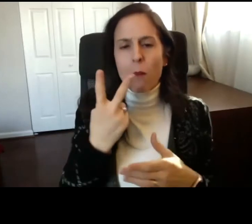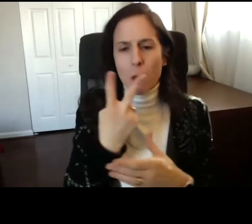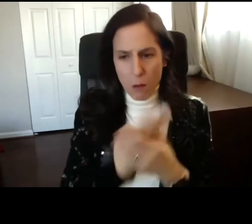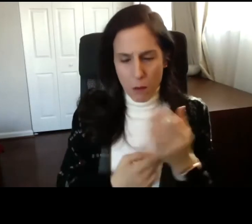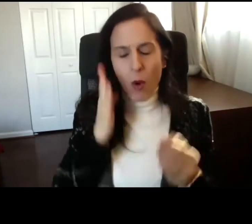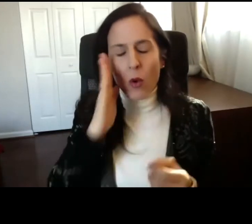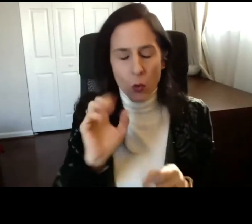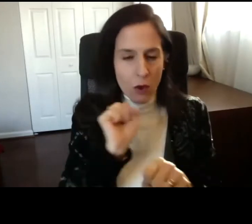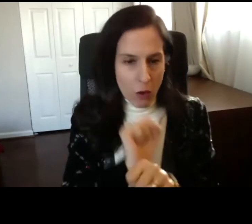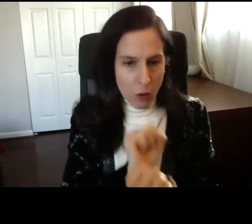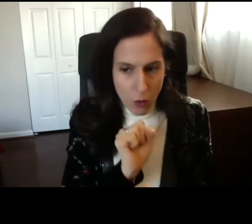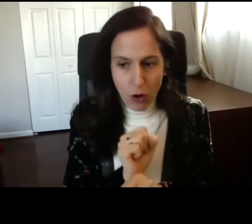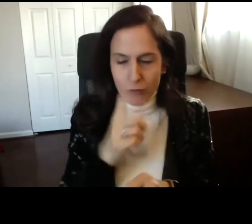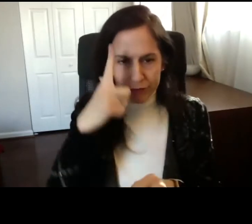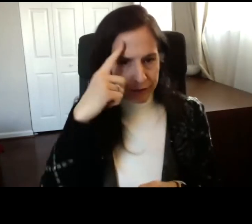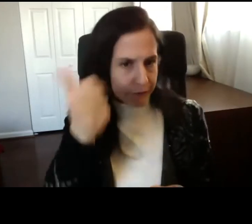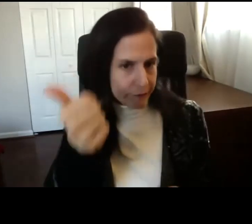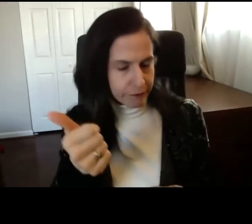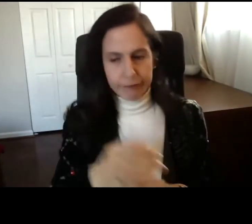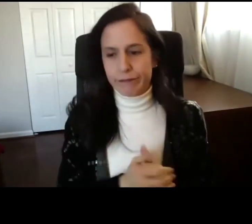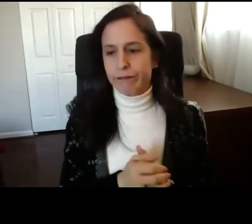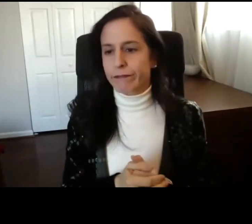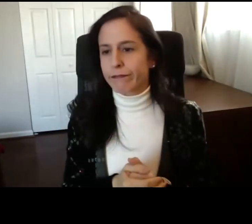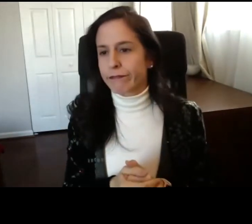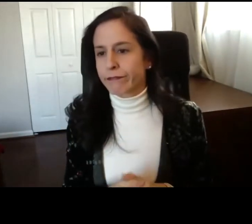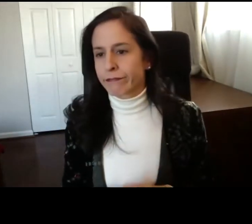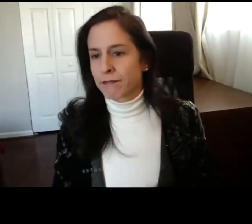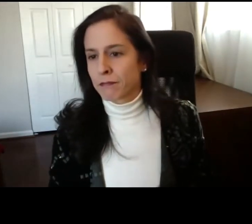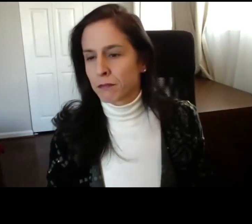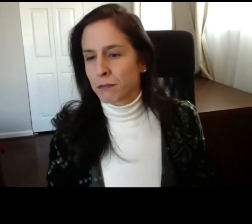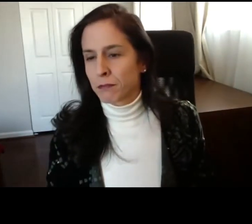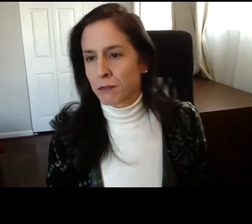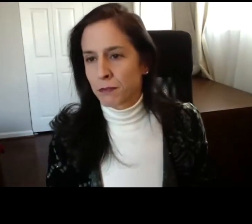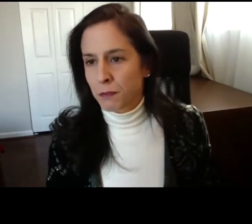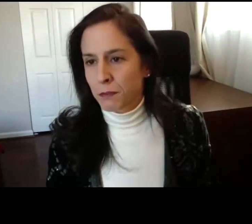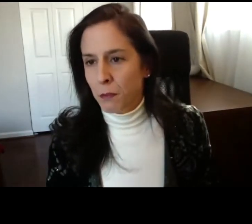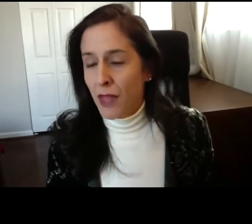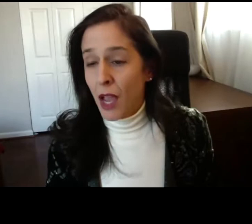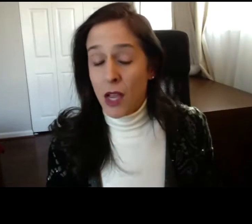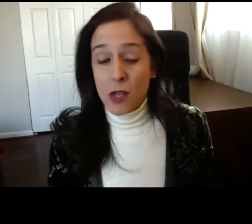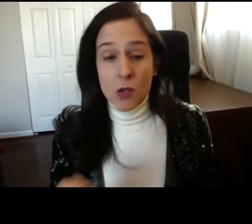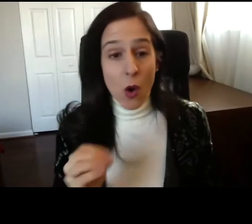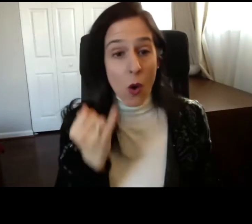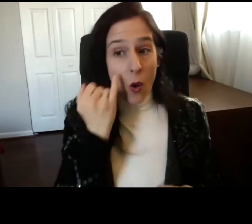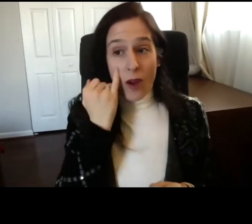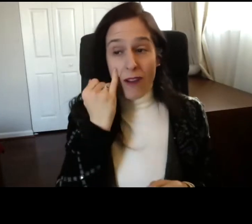zoom i believe that both will work though